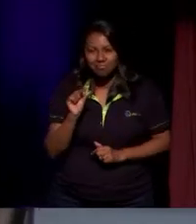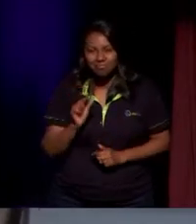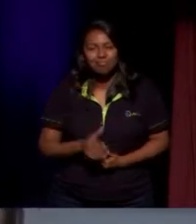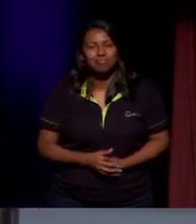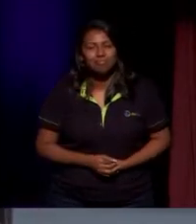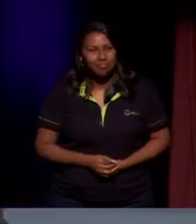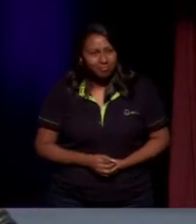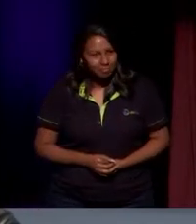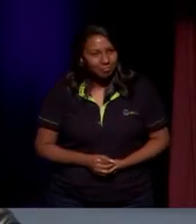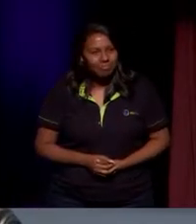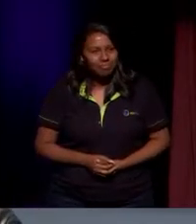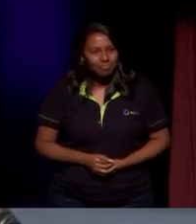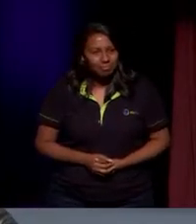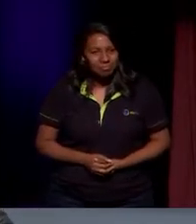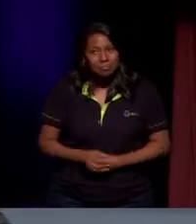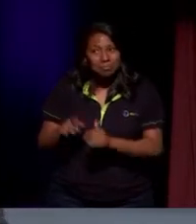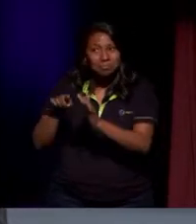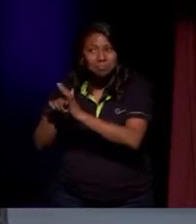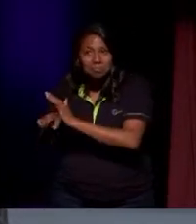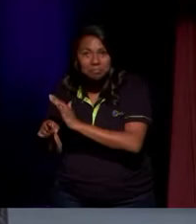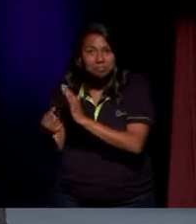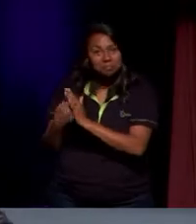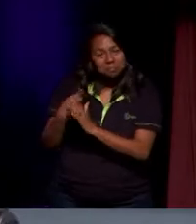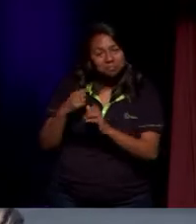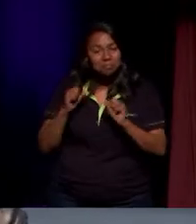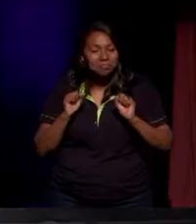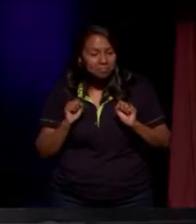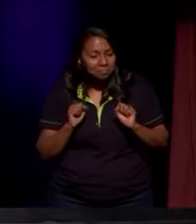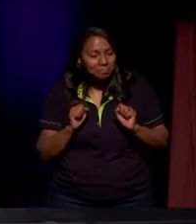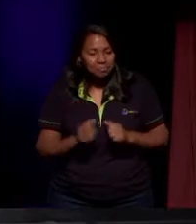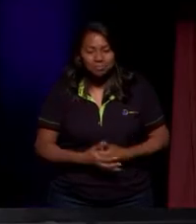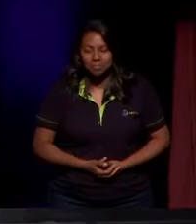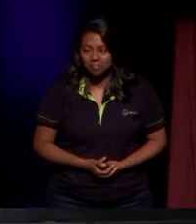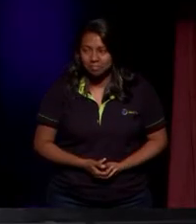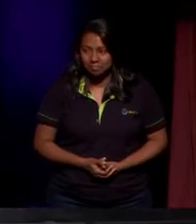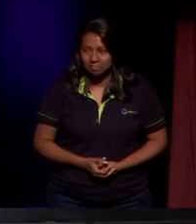one could ask another question. Come on, while we wait.